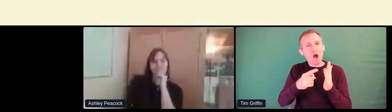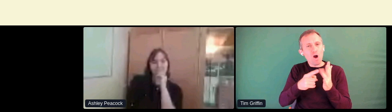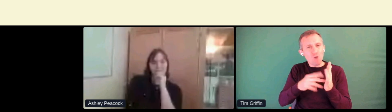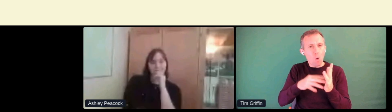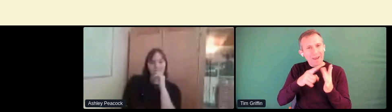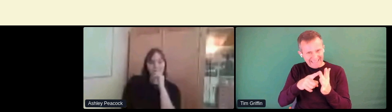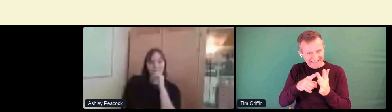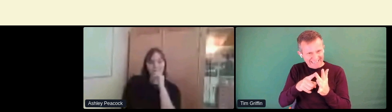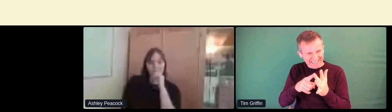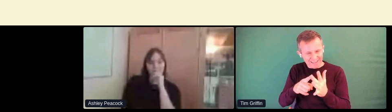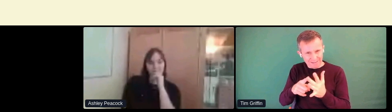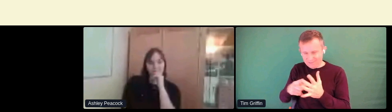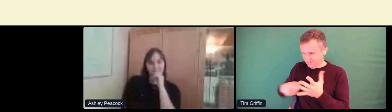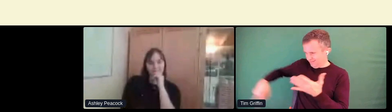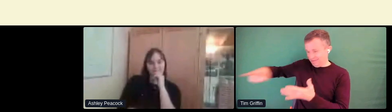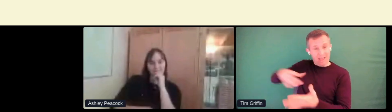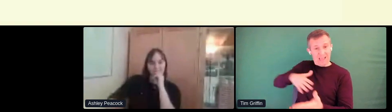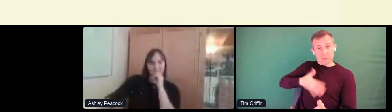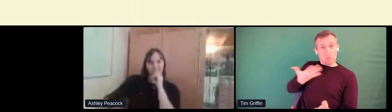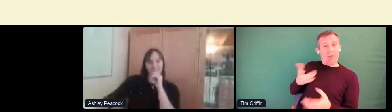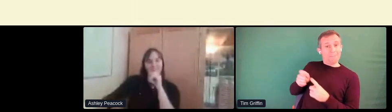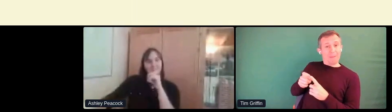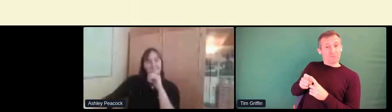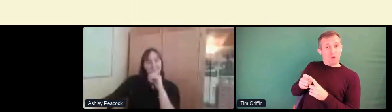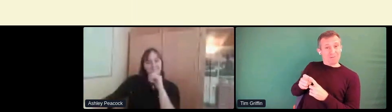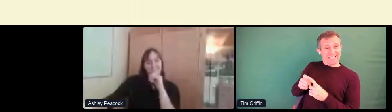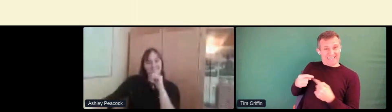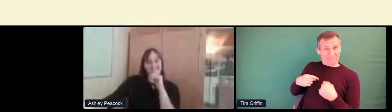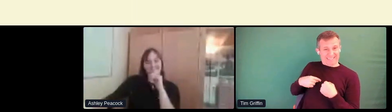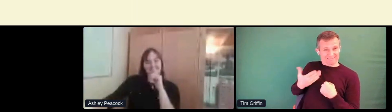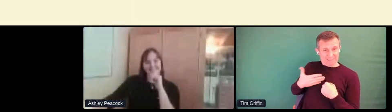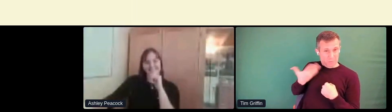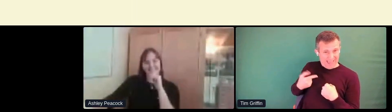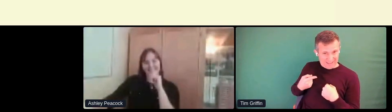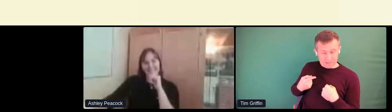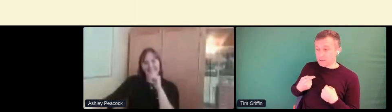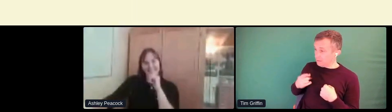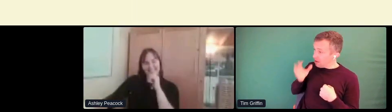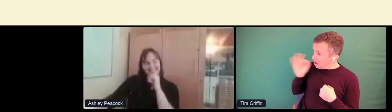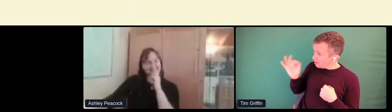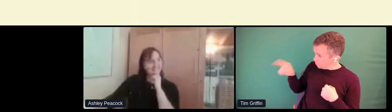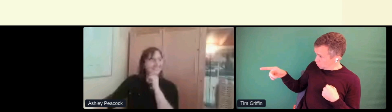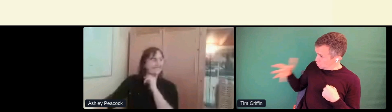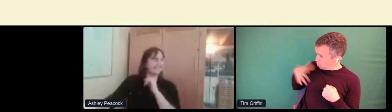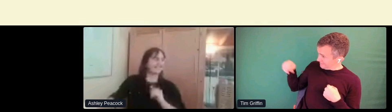"does anyone want the pepperoni?" and one goes "oh yes please". So I pick up the slice of pizza and I